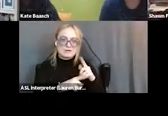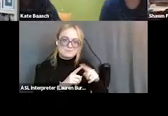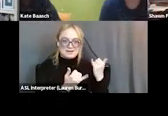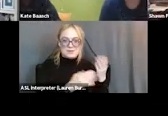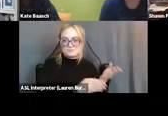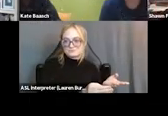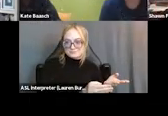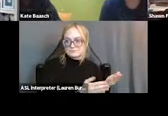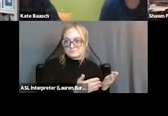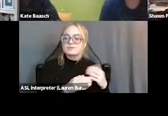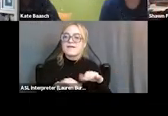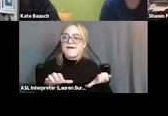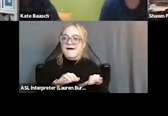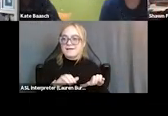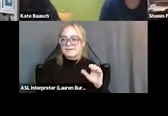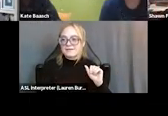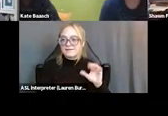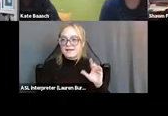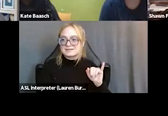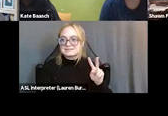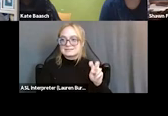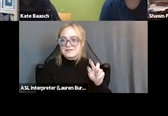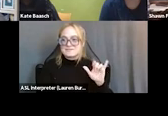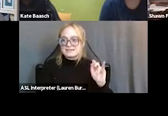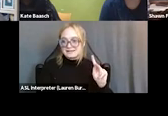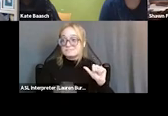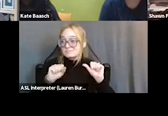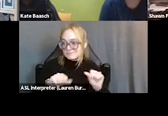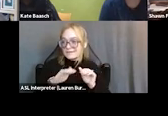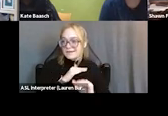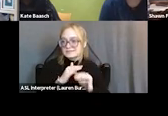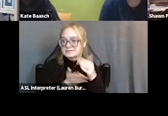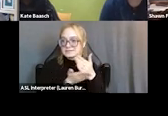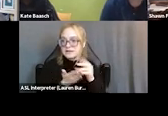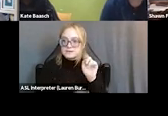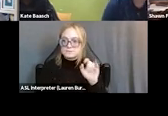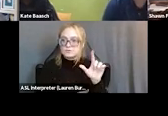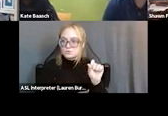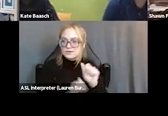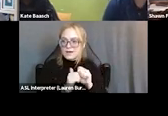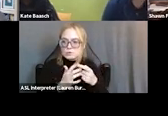but here are some active links to be able to access some of the tools that we talked about, how to start these conversations.